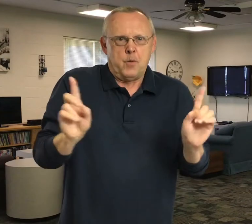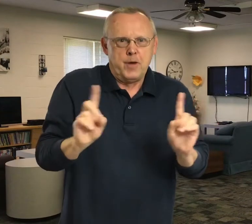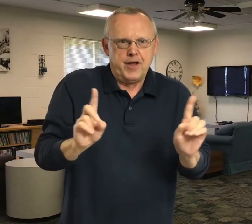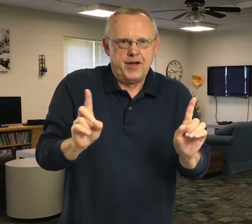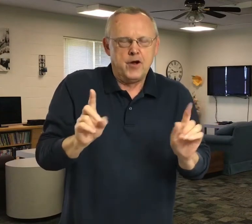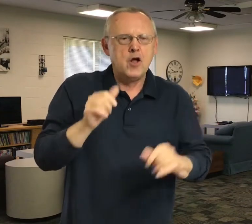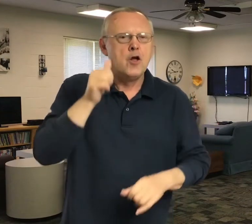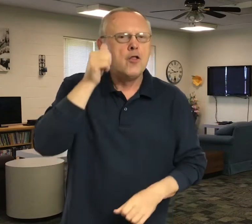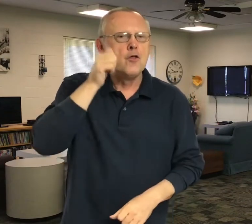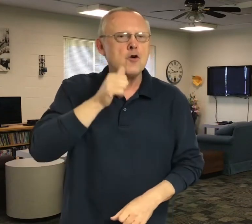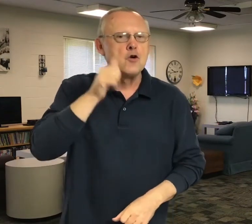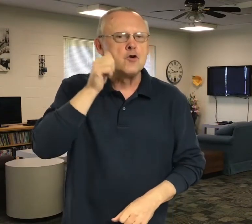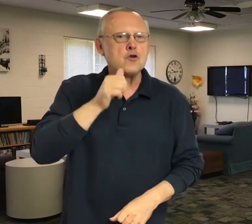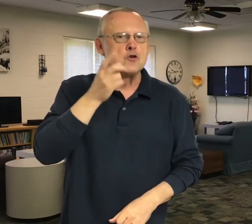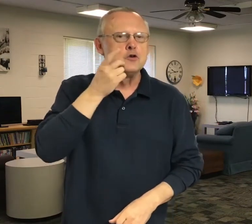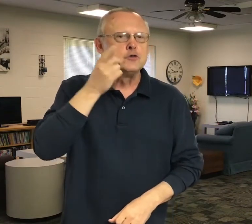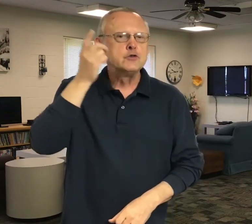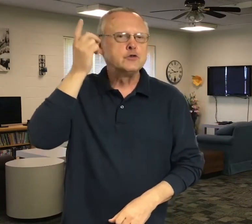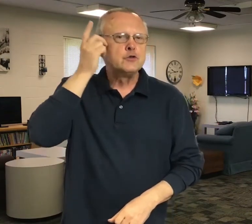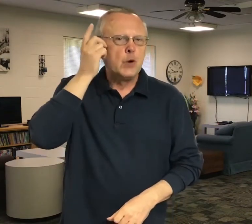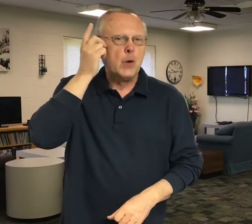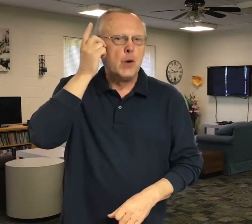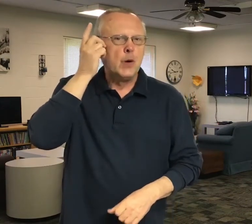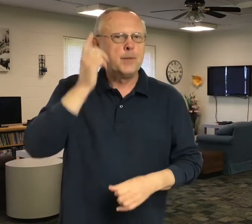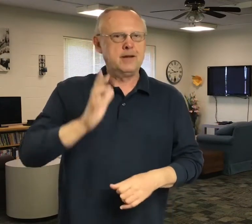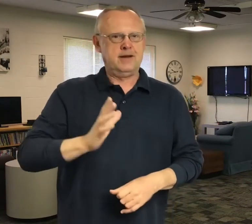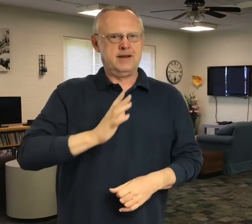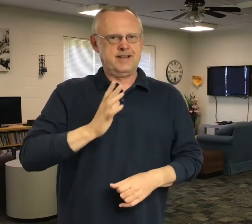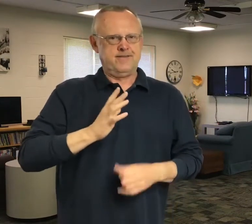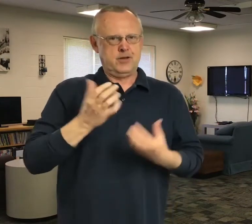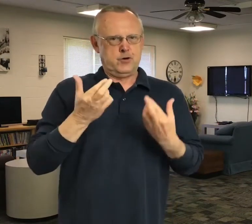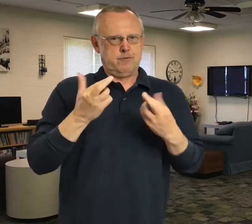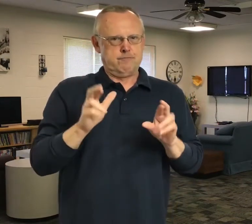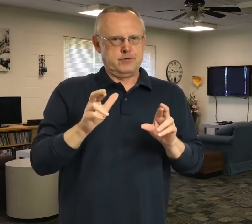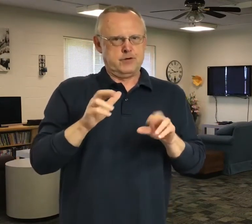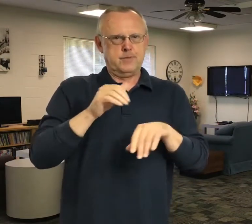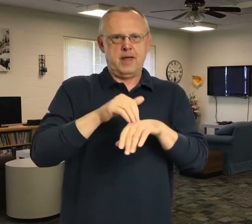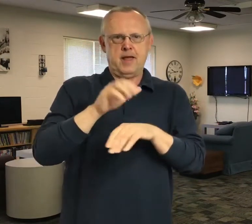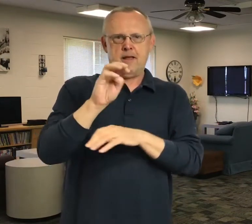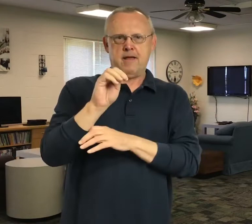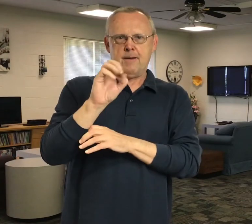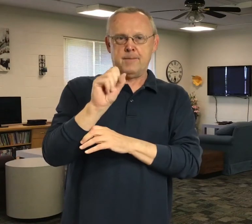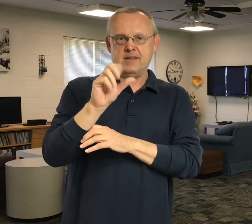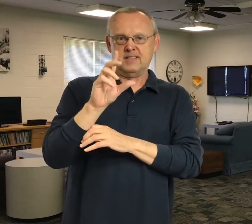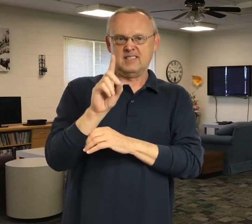Today, I am in the girl's dormitory at MSD.